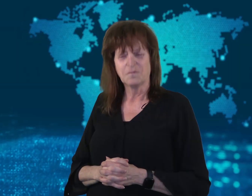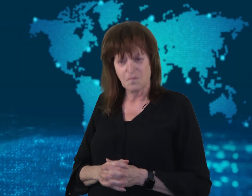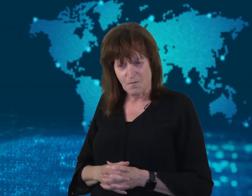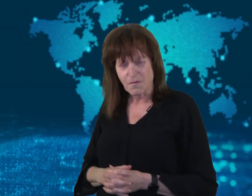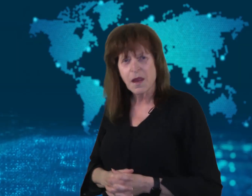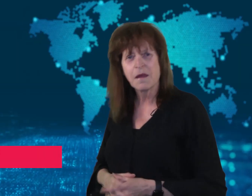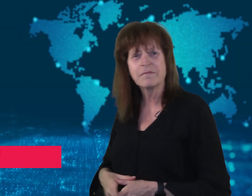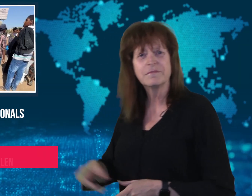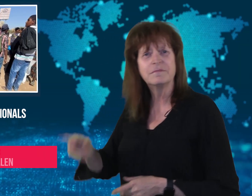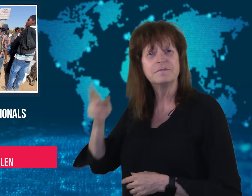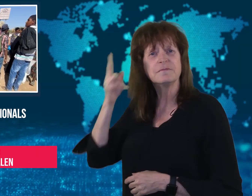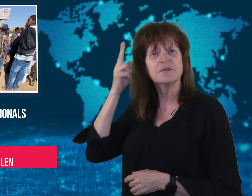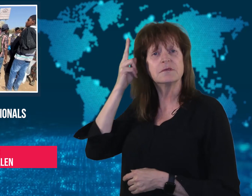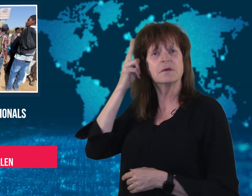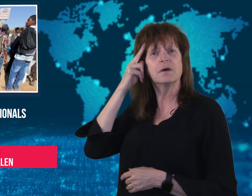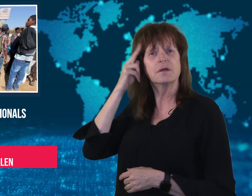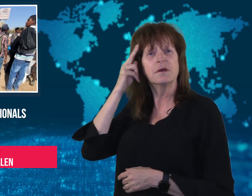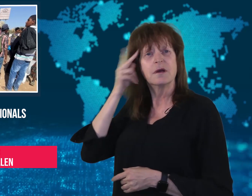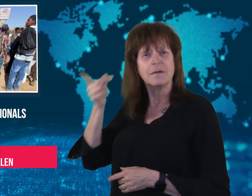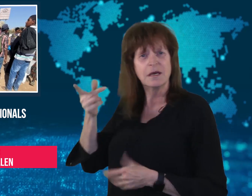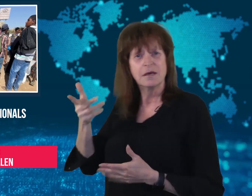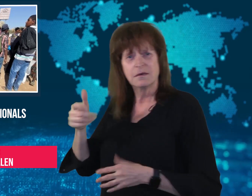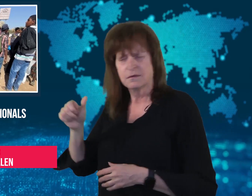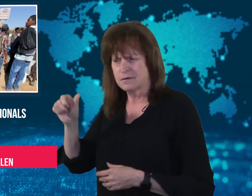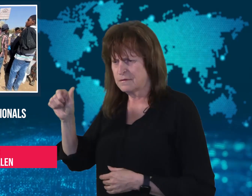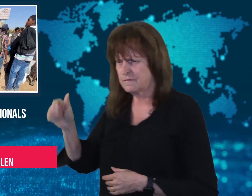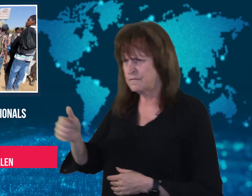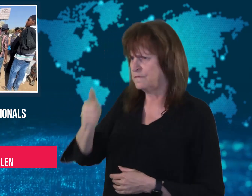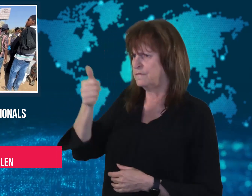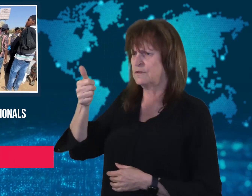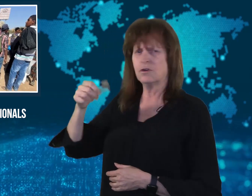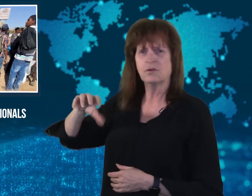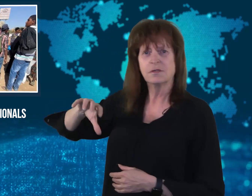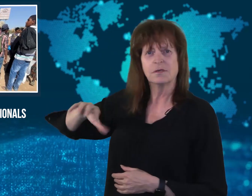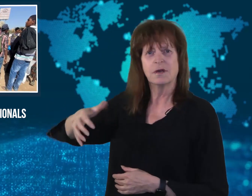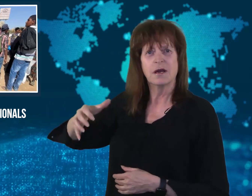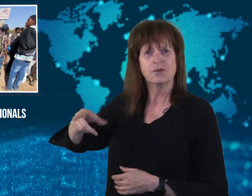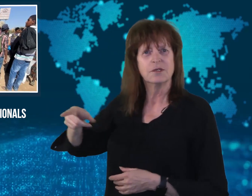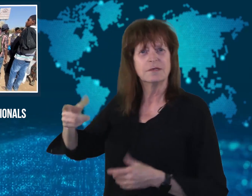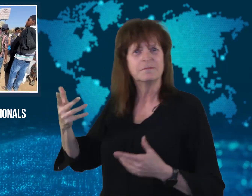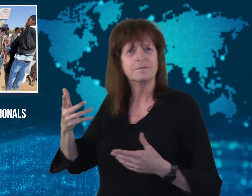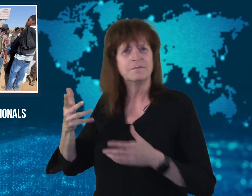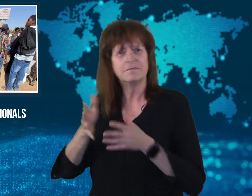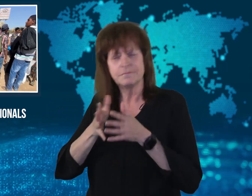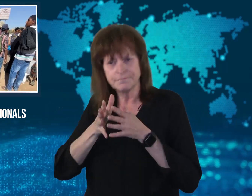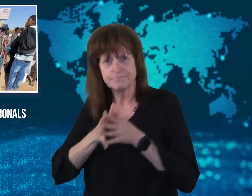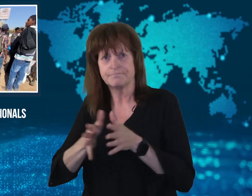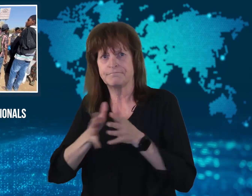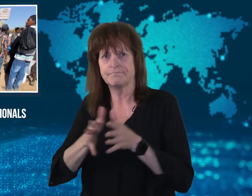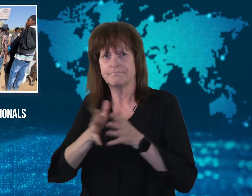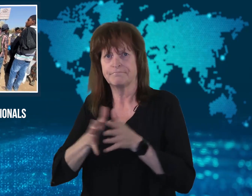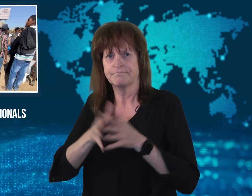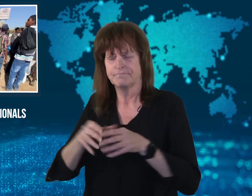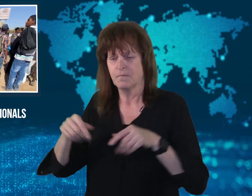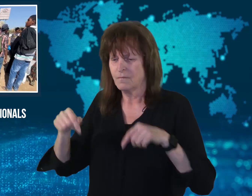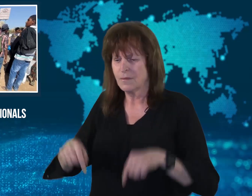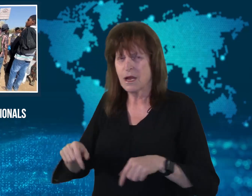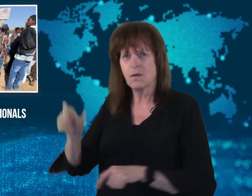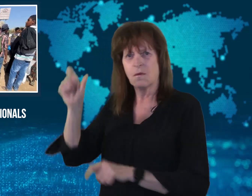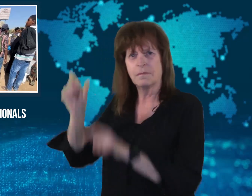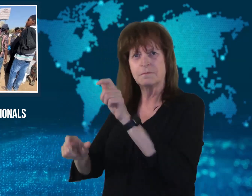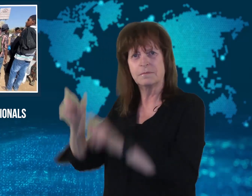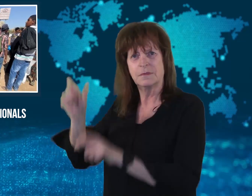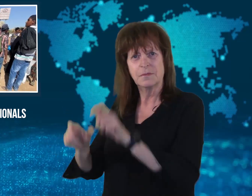[GEORGIA]: Saudi Arabia became the first country to announce evacuations of